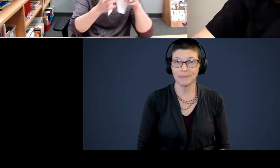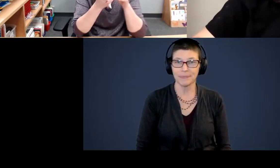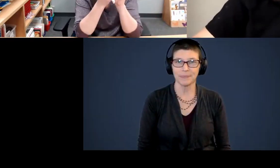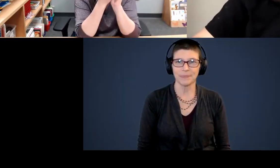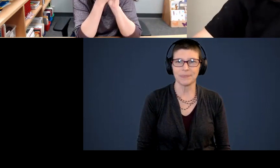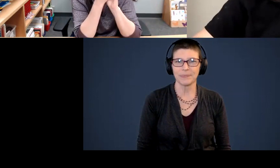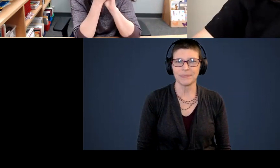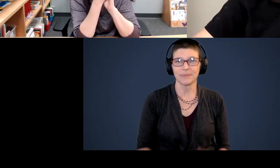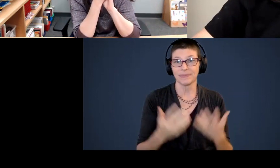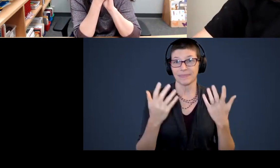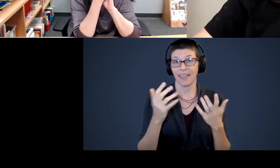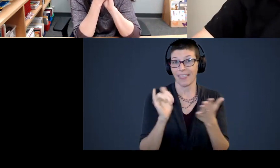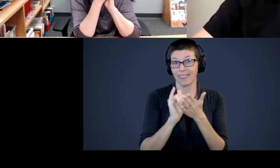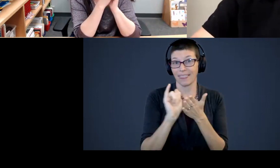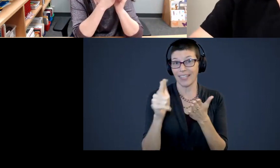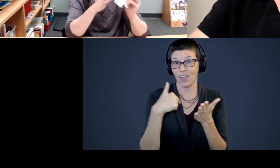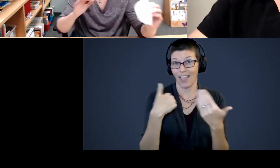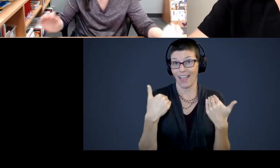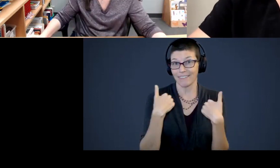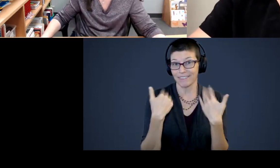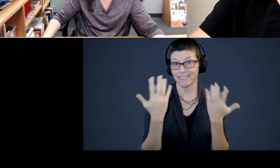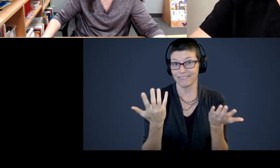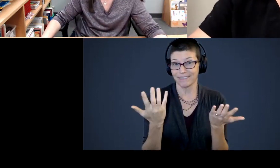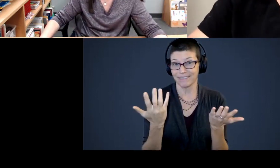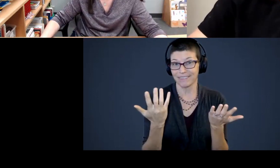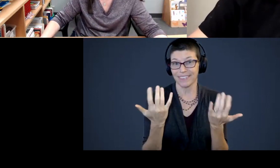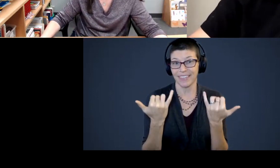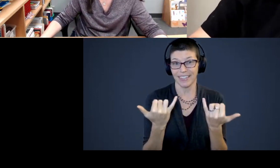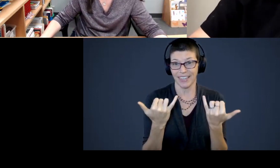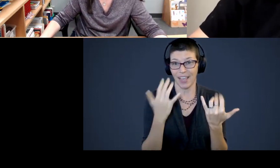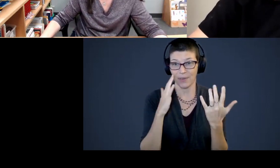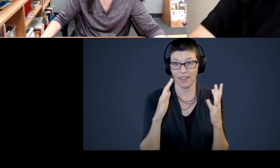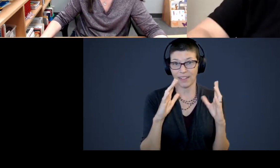And that is all. I have close this.